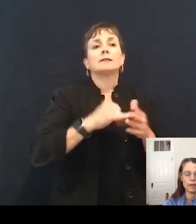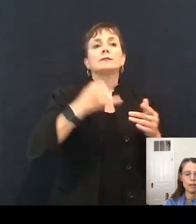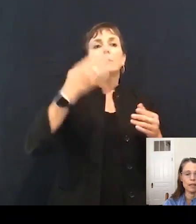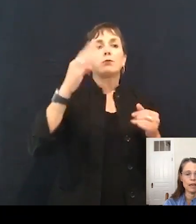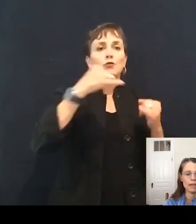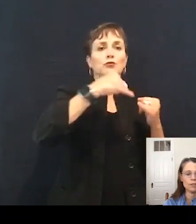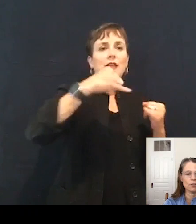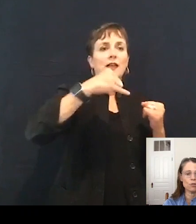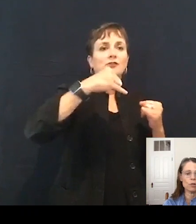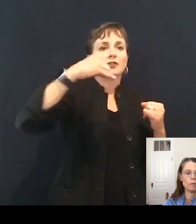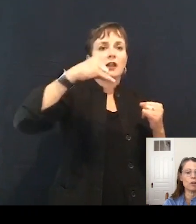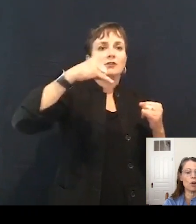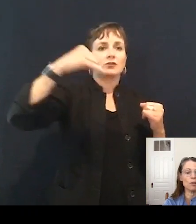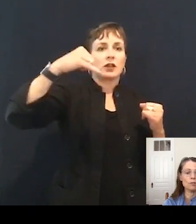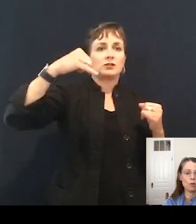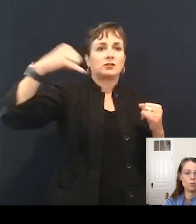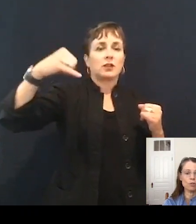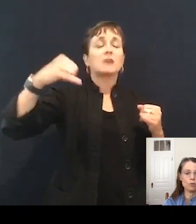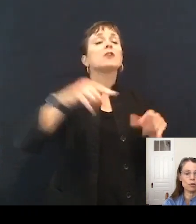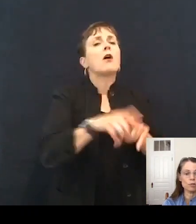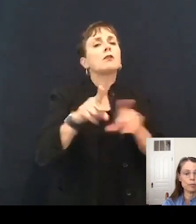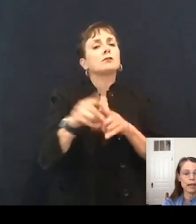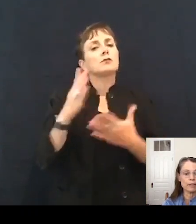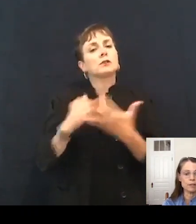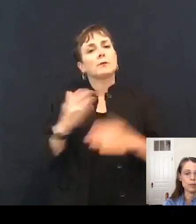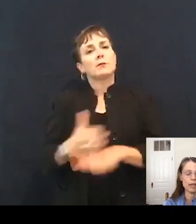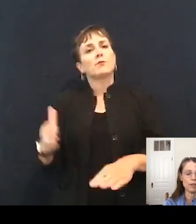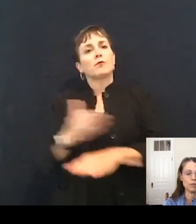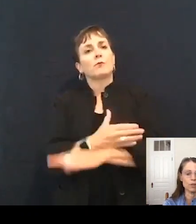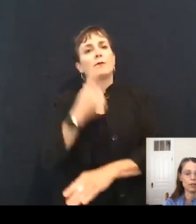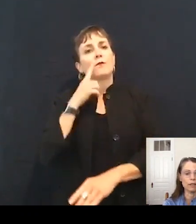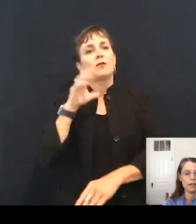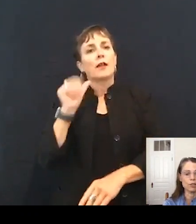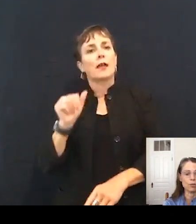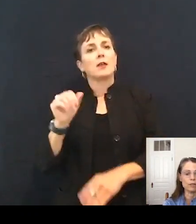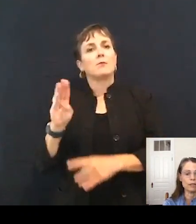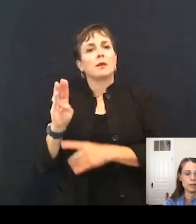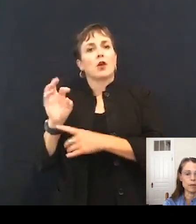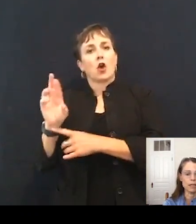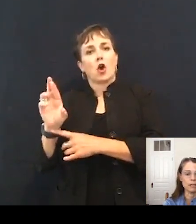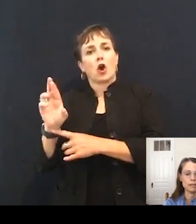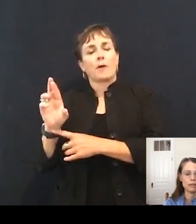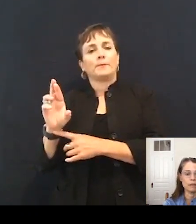ASO treatment also restores balance behavior in the USH1C mice.